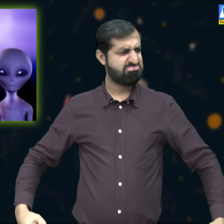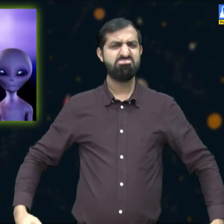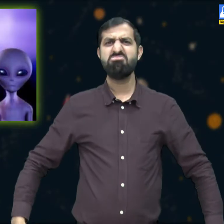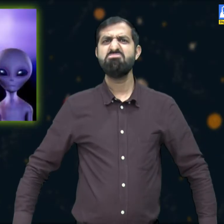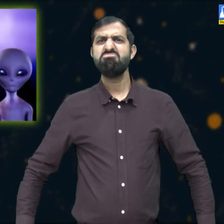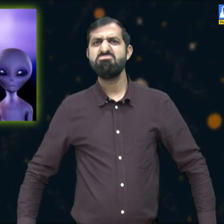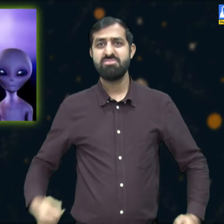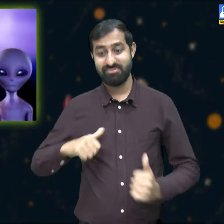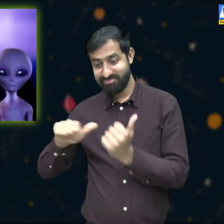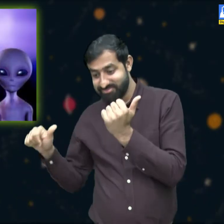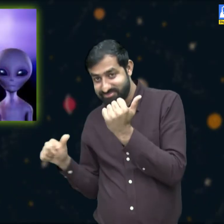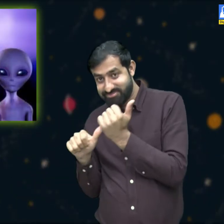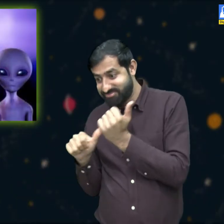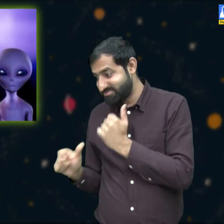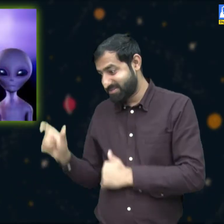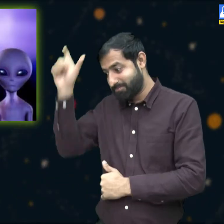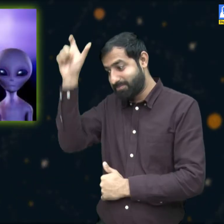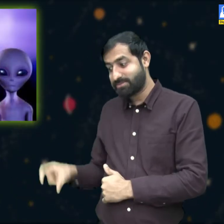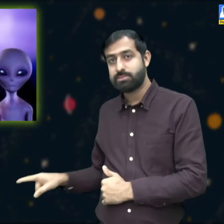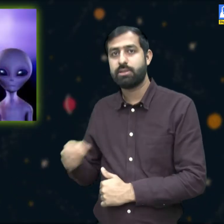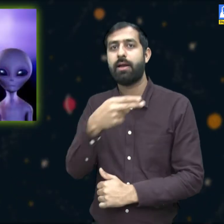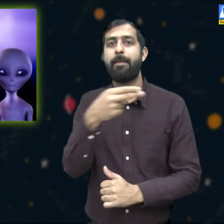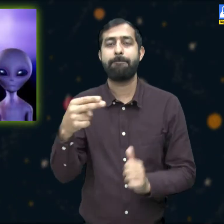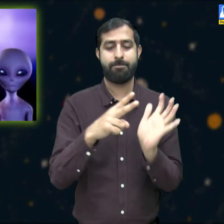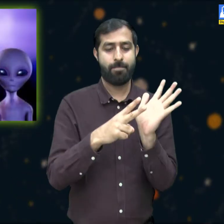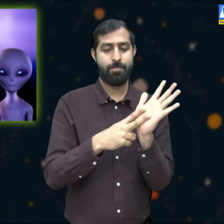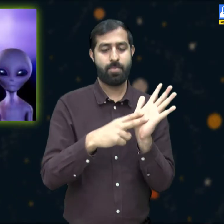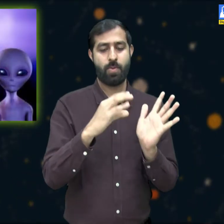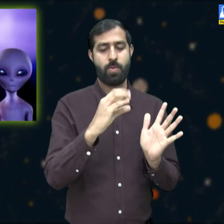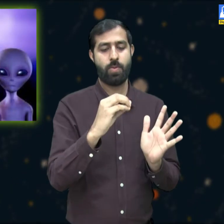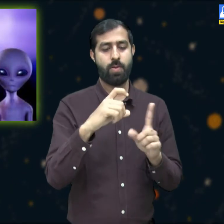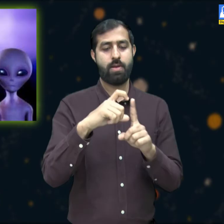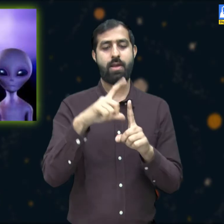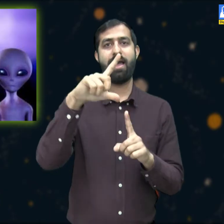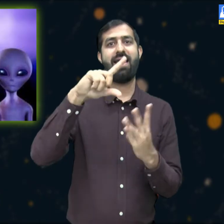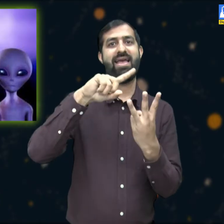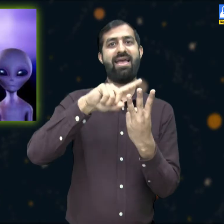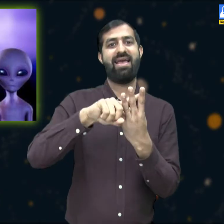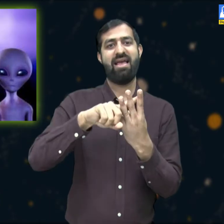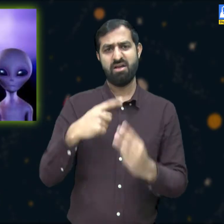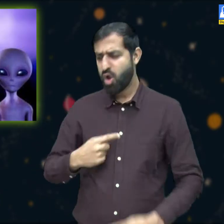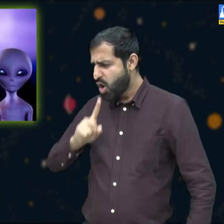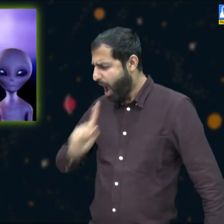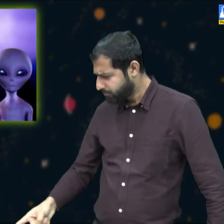The leader of martians was seated on a raised box. His advisor name was Noodle.